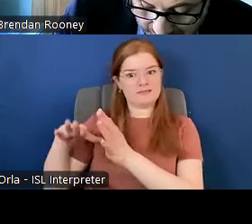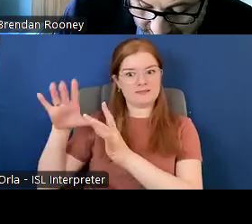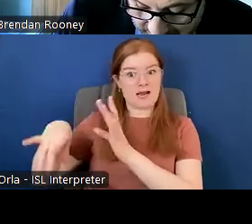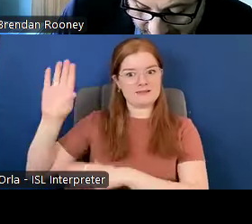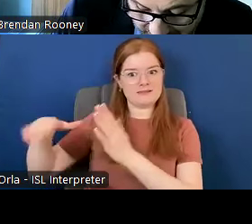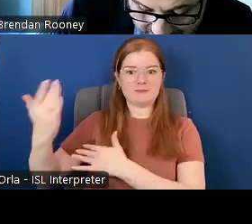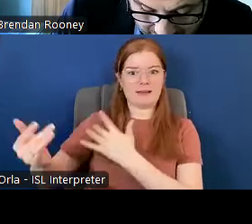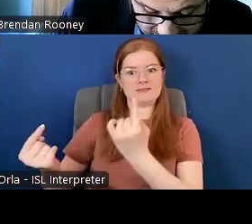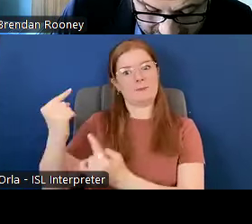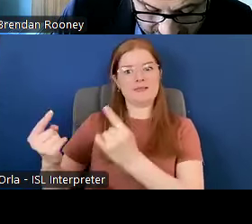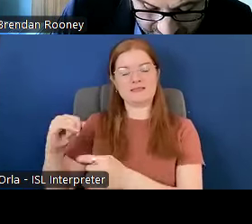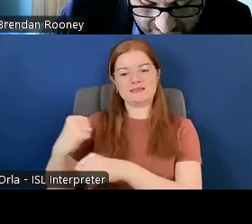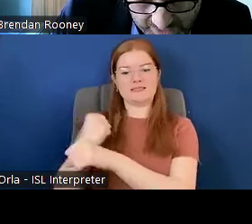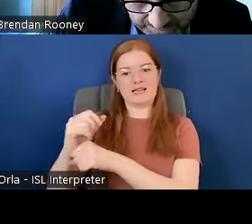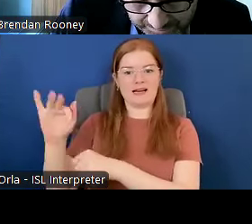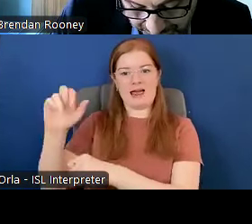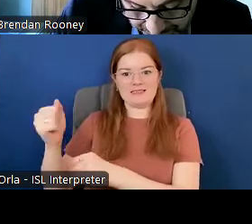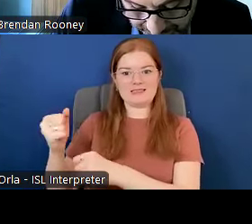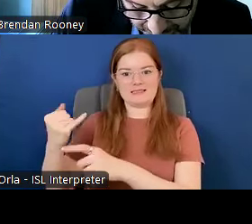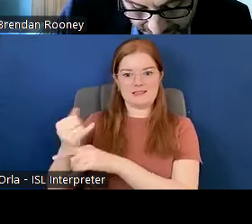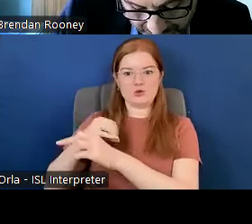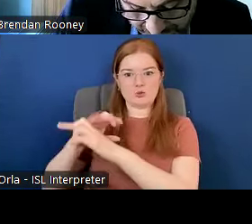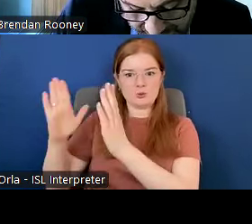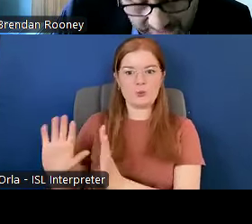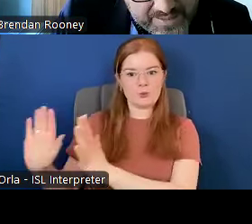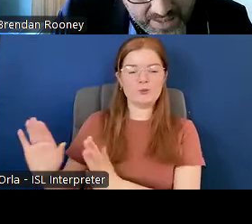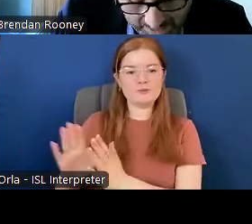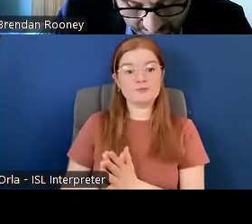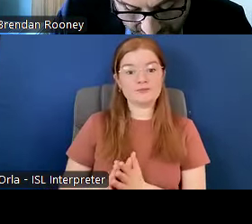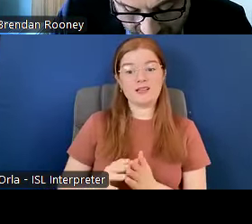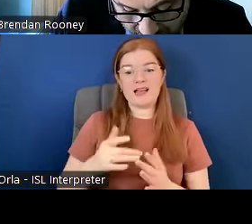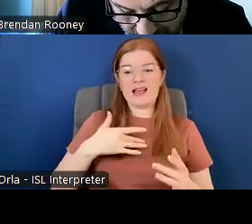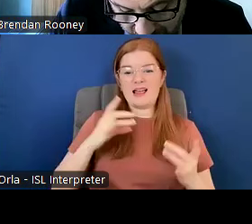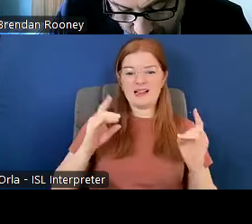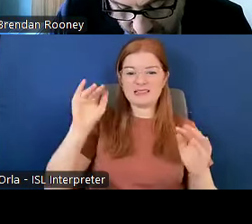completing stained glass commissions in her studio. Failing health made travel more